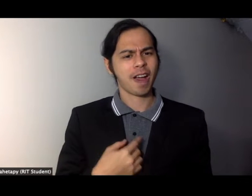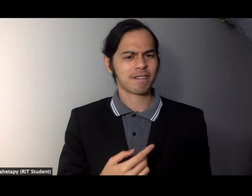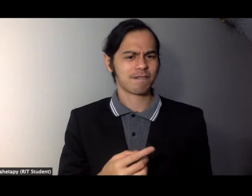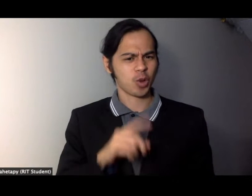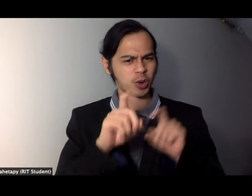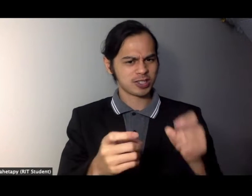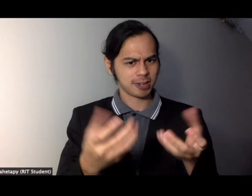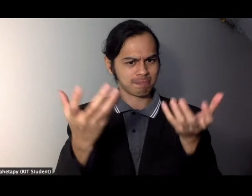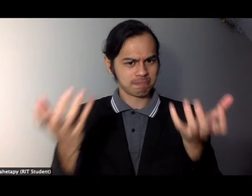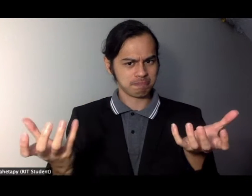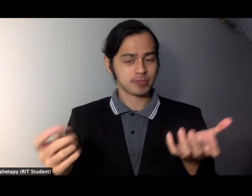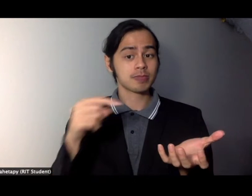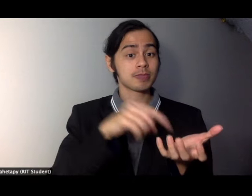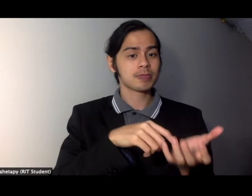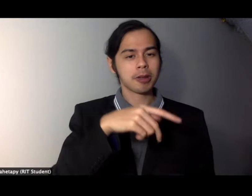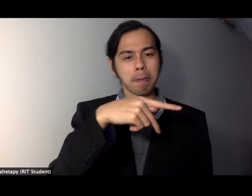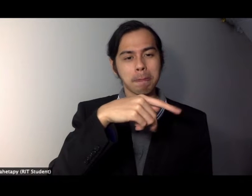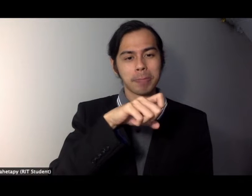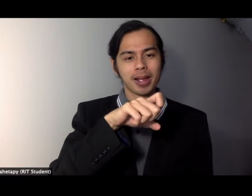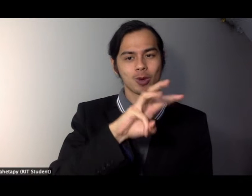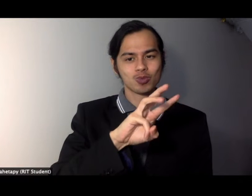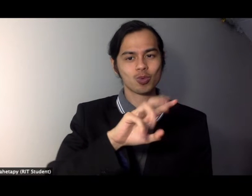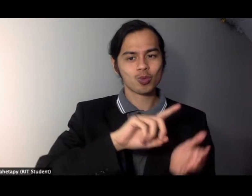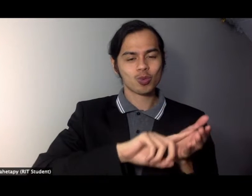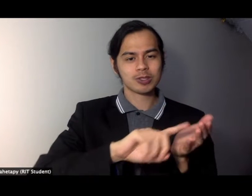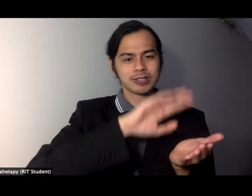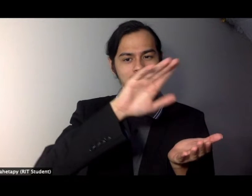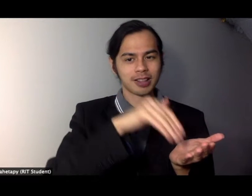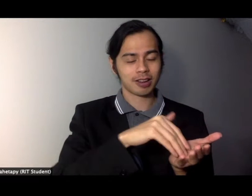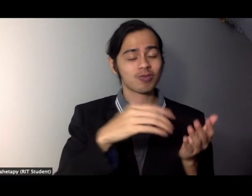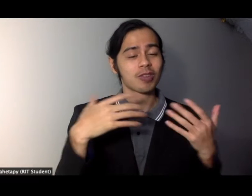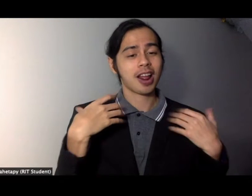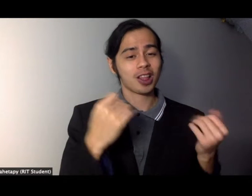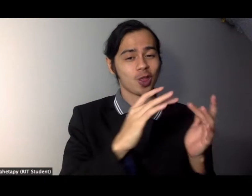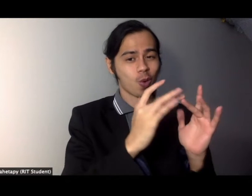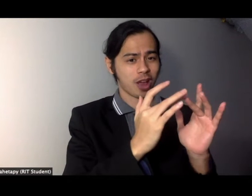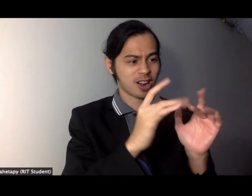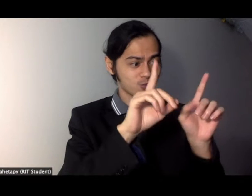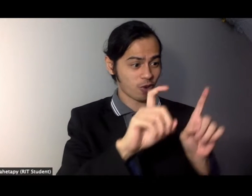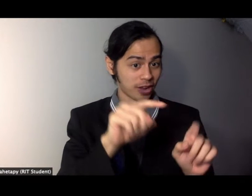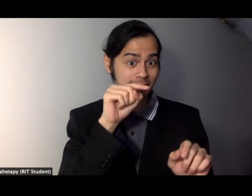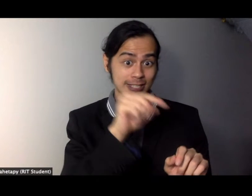There are two models of question. Firstly, the PEW Research Center’s Health Online Survey ...